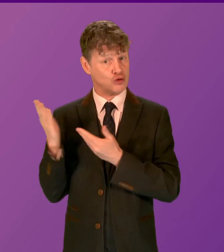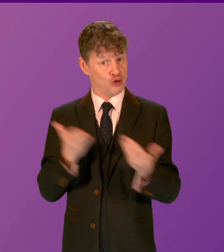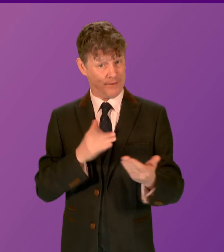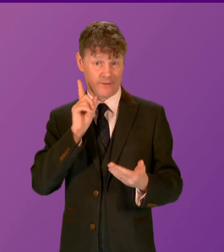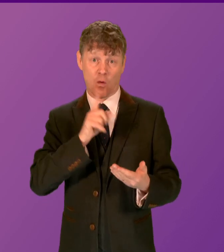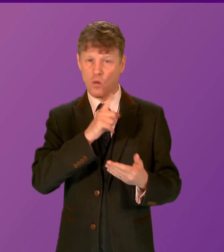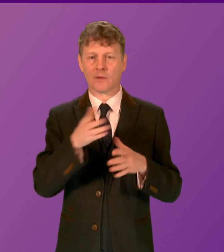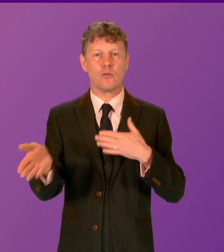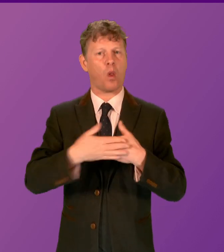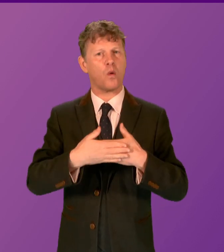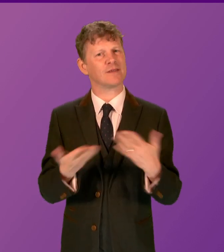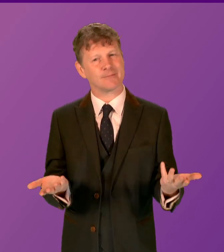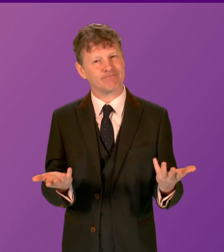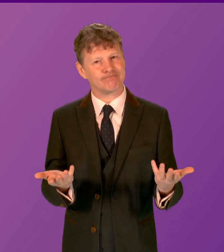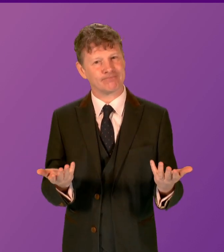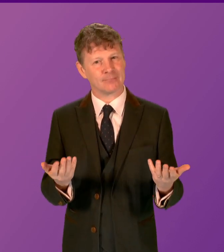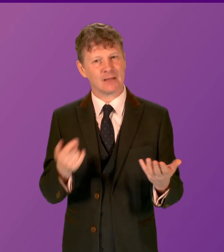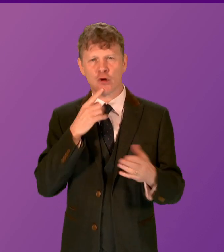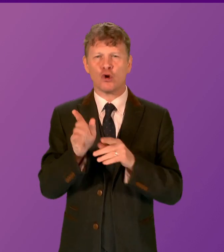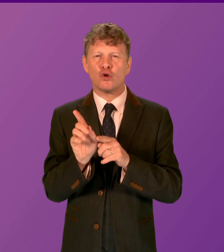The head of justice at Turning Point Scotland said: